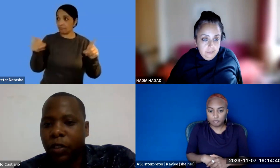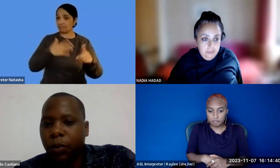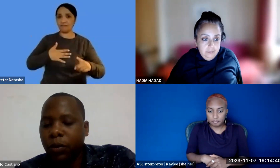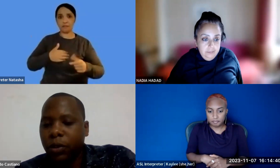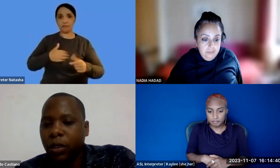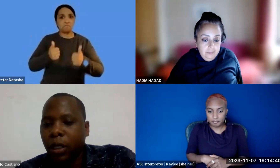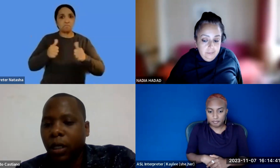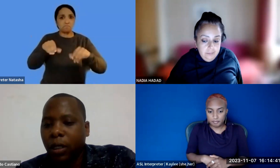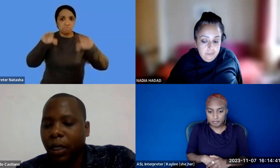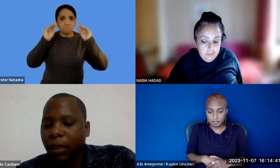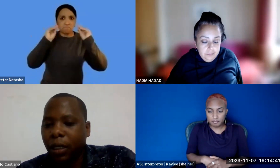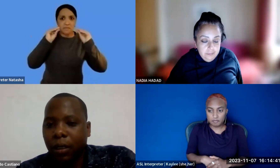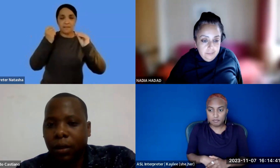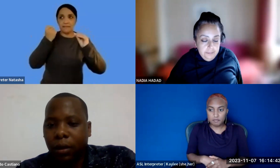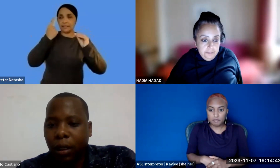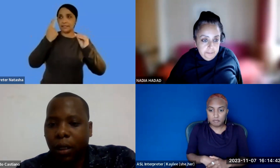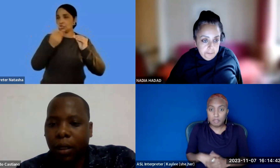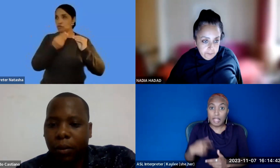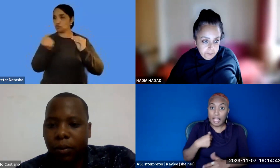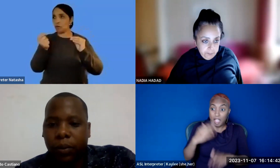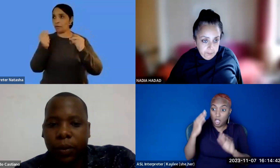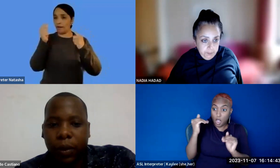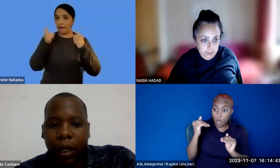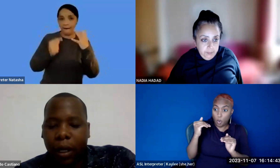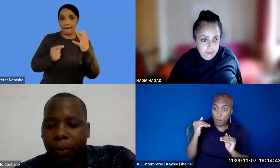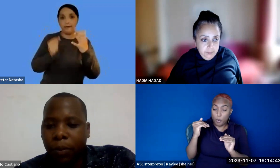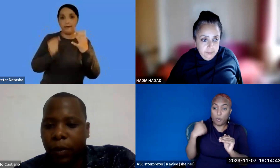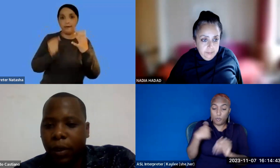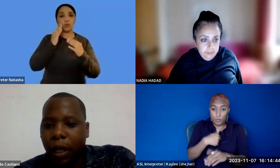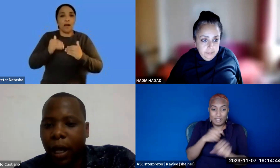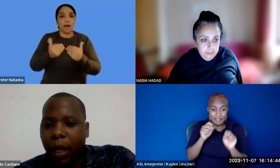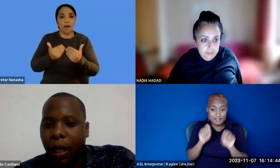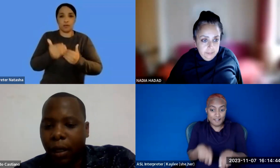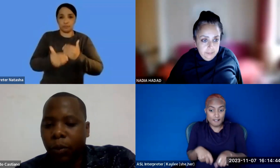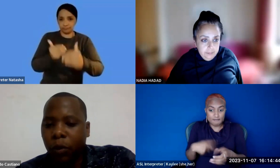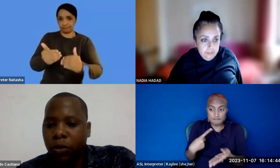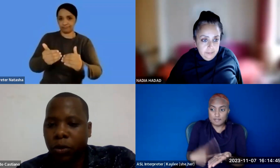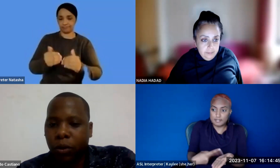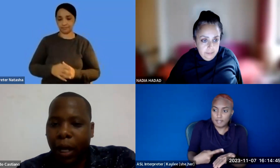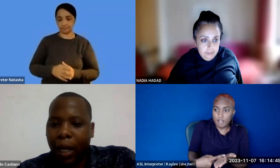some principles that can help also